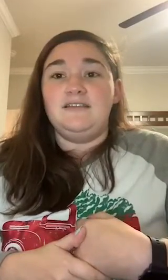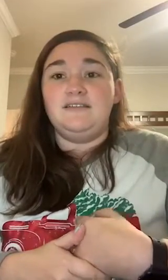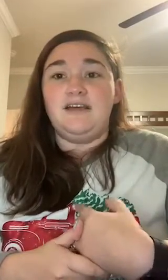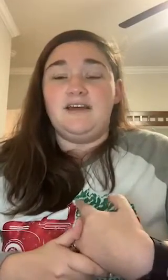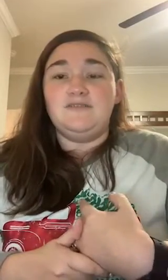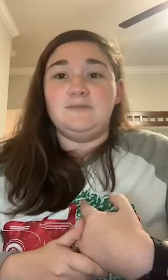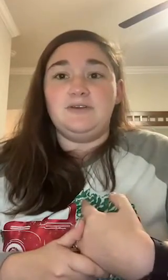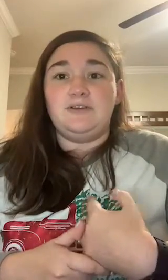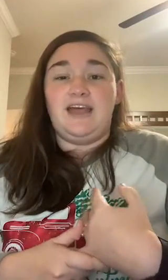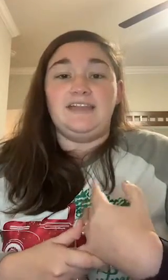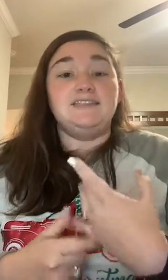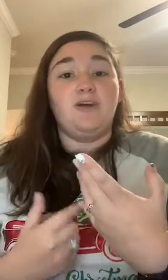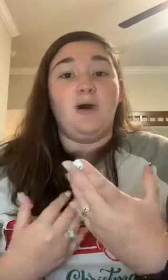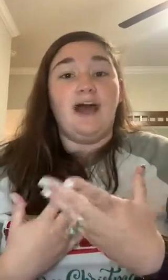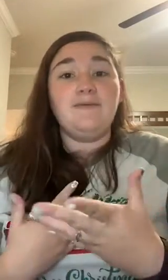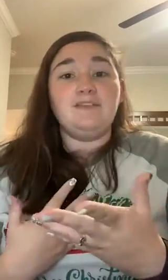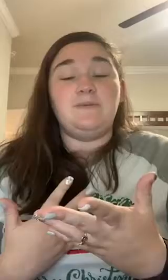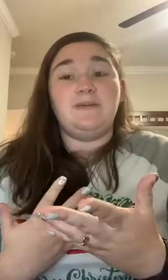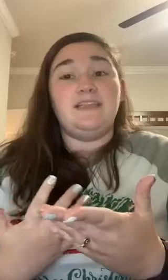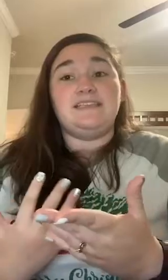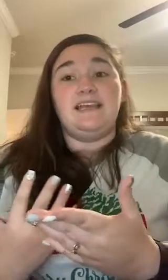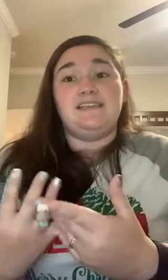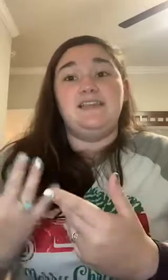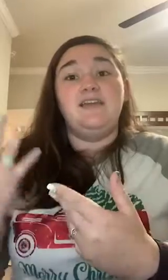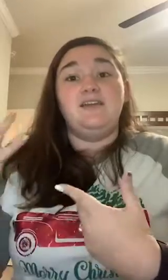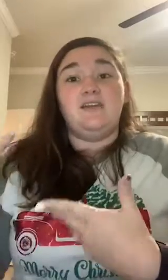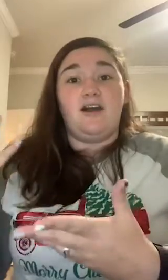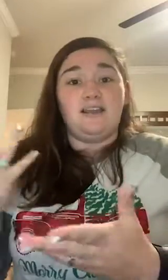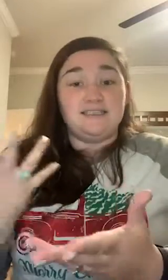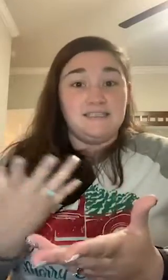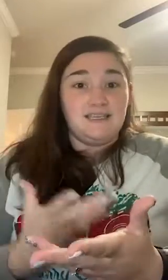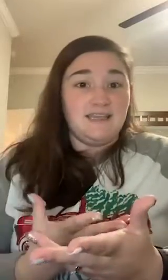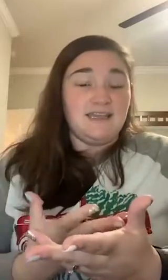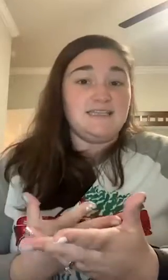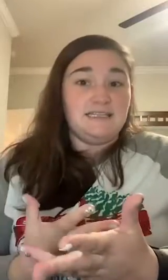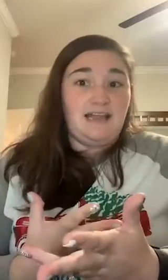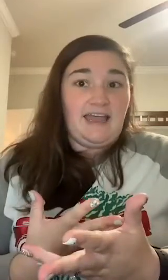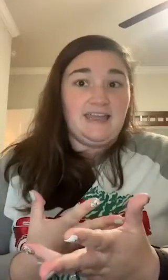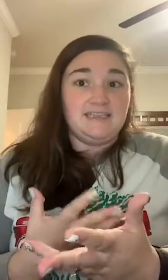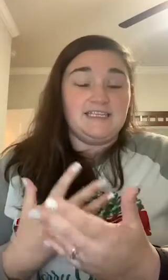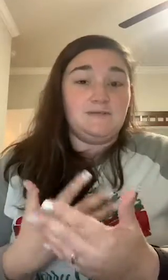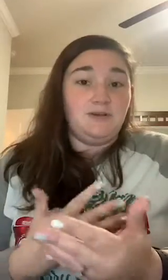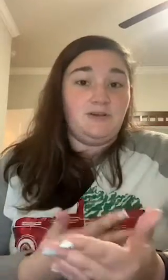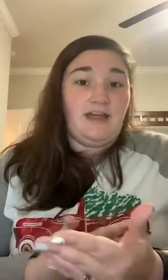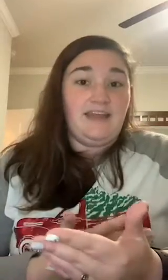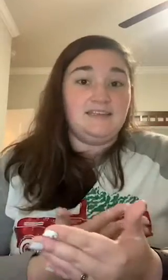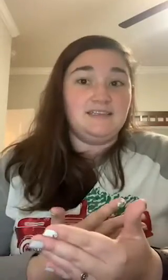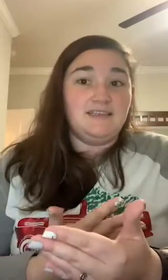loves pure light. so i'm interpreting this as God is sending His light, His pure light